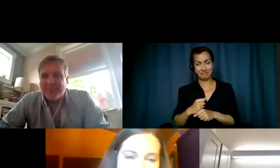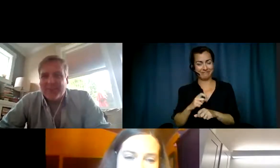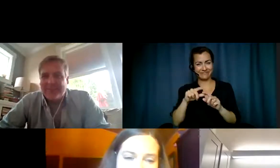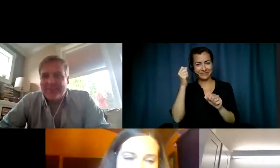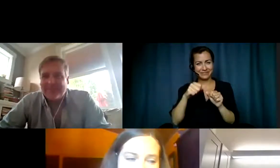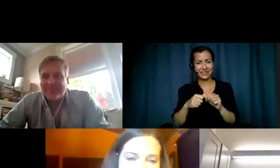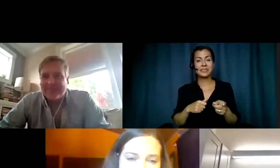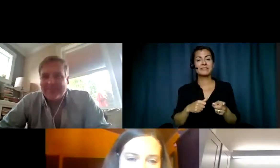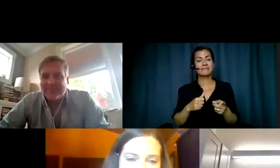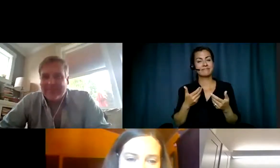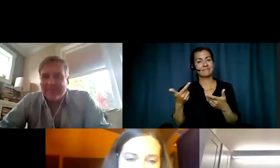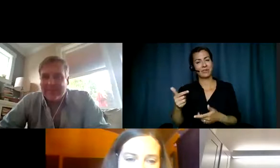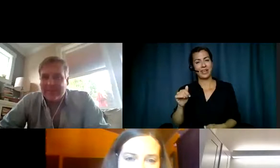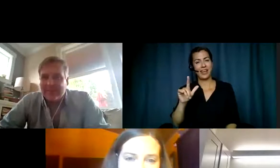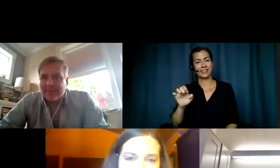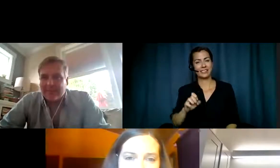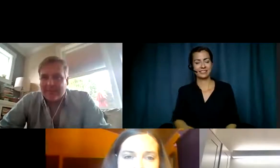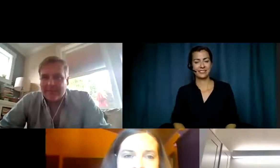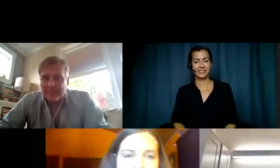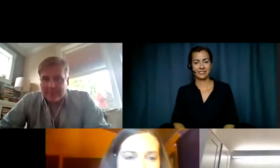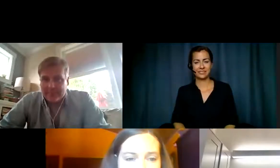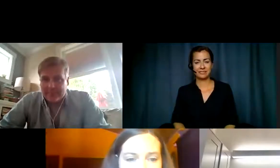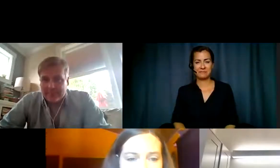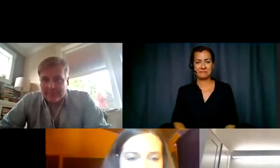So, what is the UCEDD's role in voting and civic engagement-